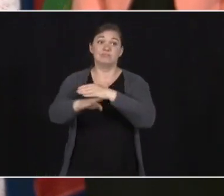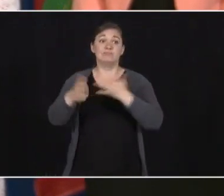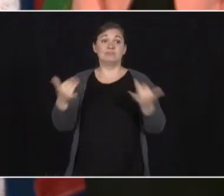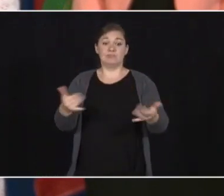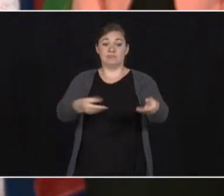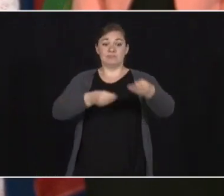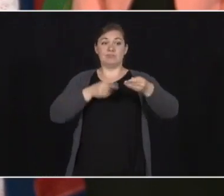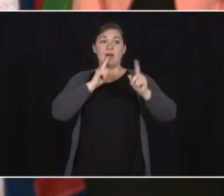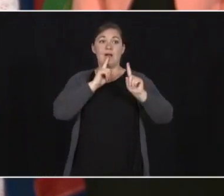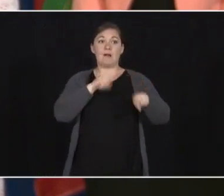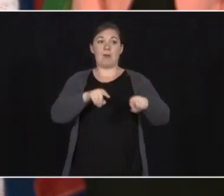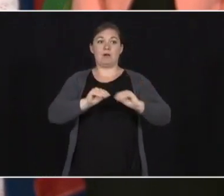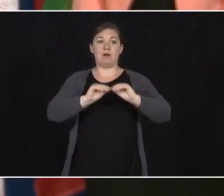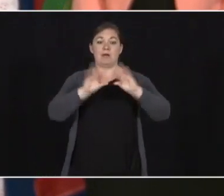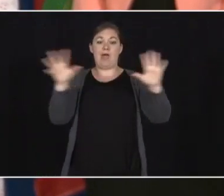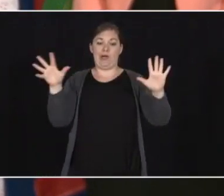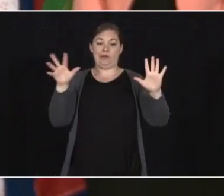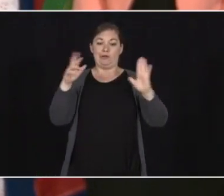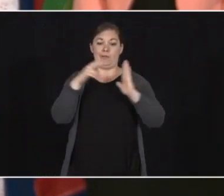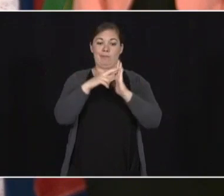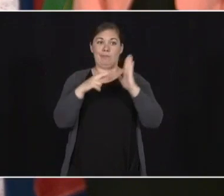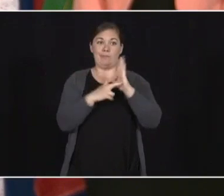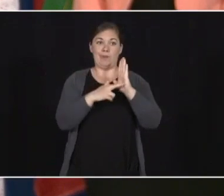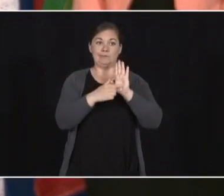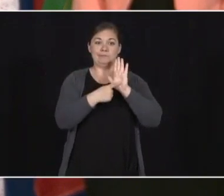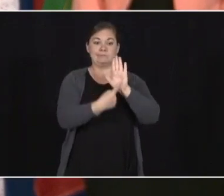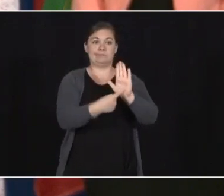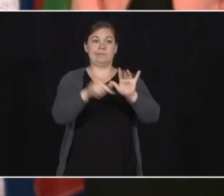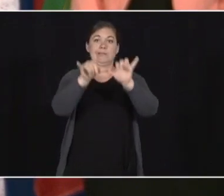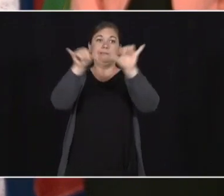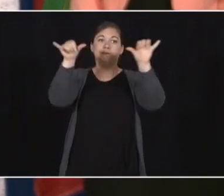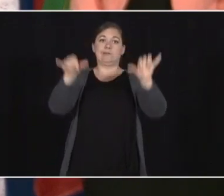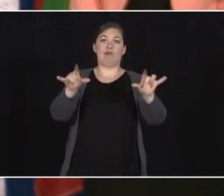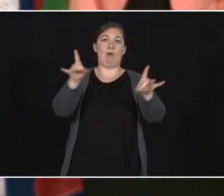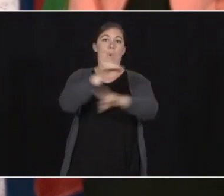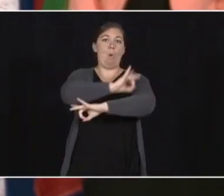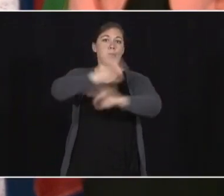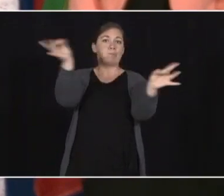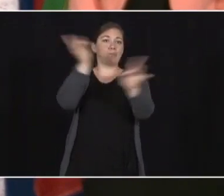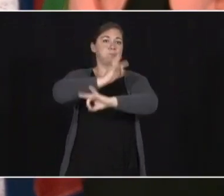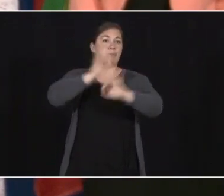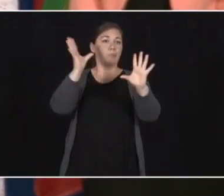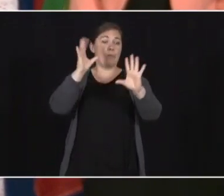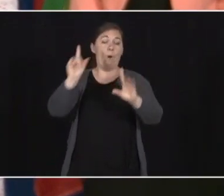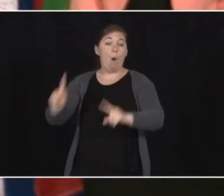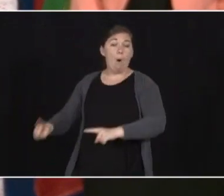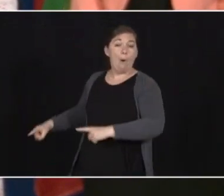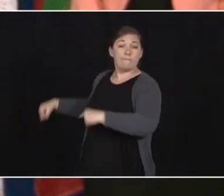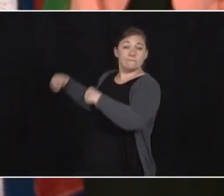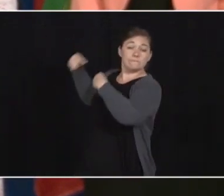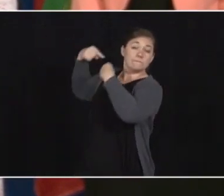Now we have a clear report of a system that has been broken for decades. And we are going to fix it.